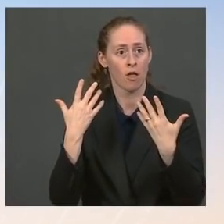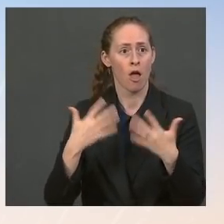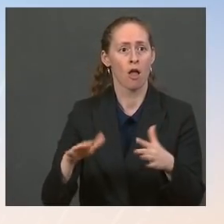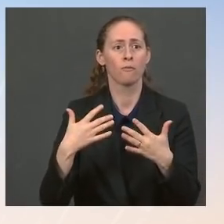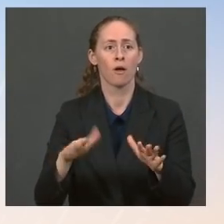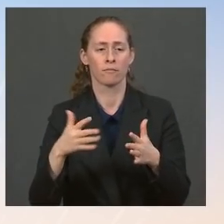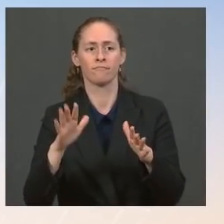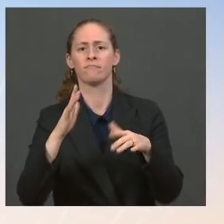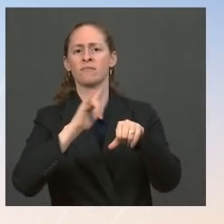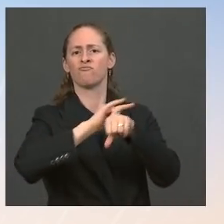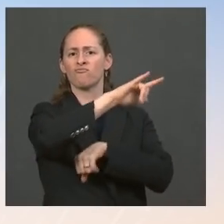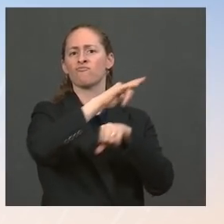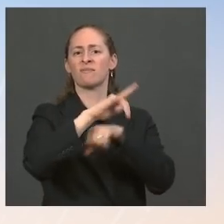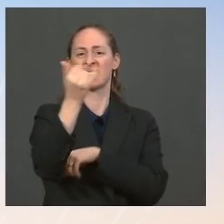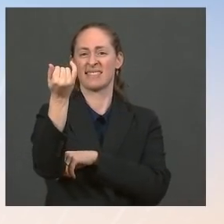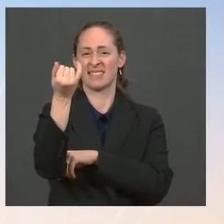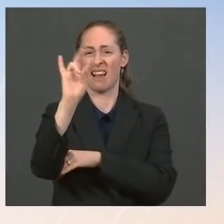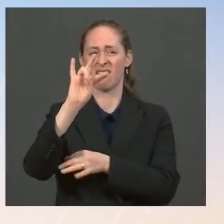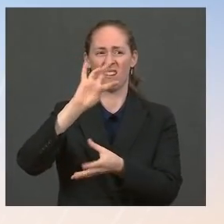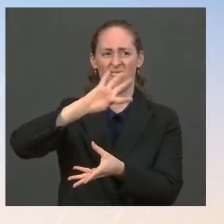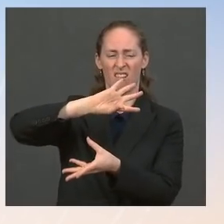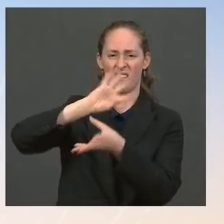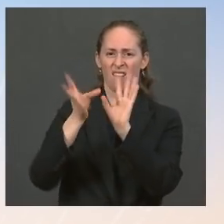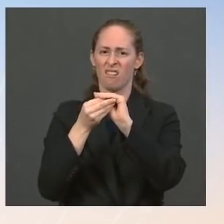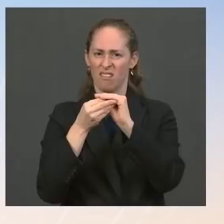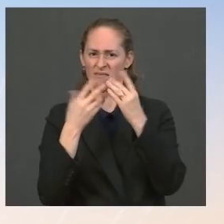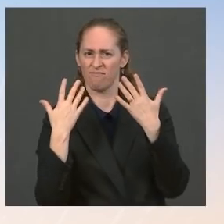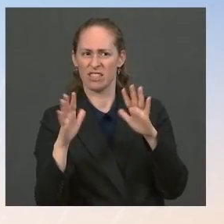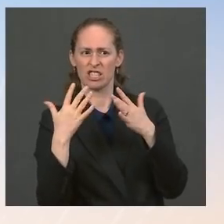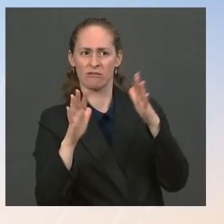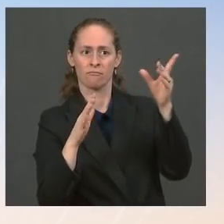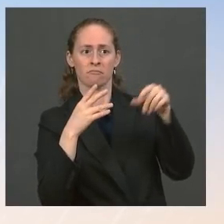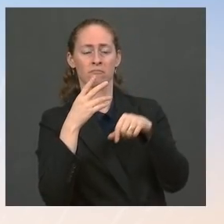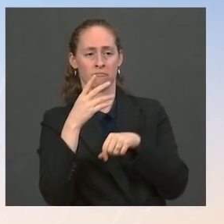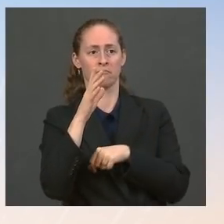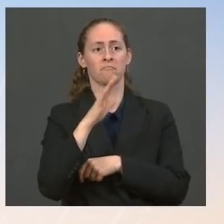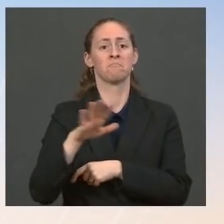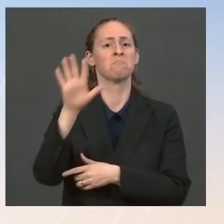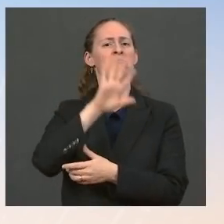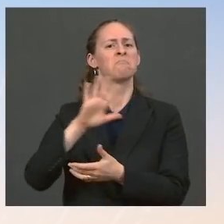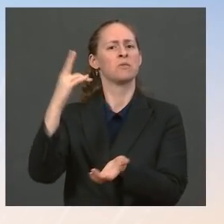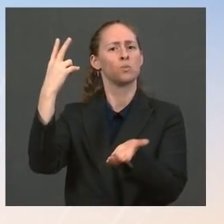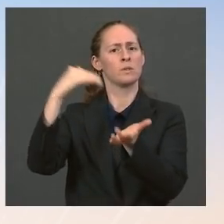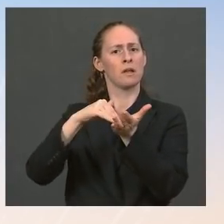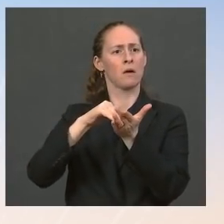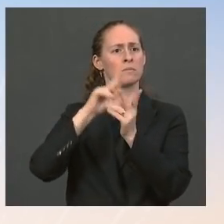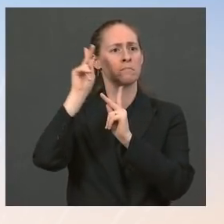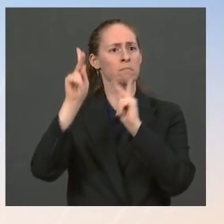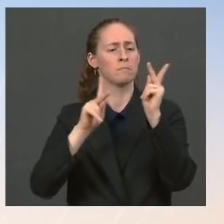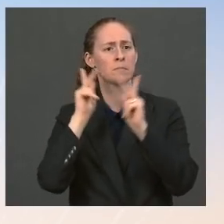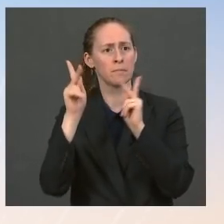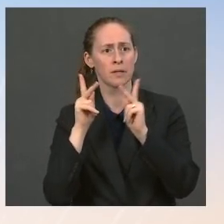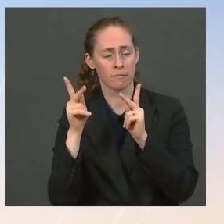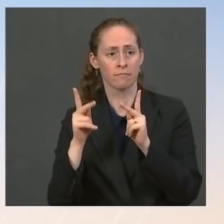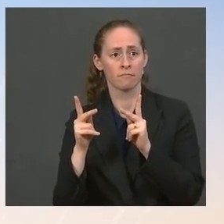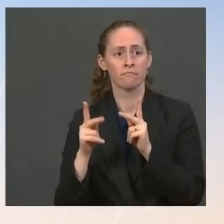with approximately 2,000 individuals. Those who are not expelled under Title 42